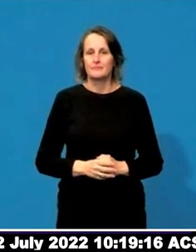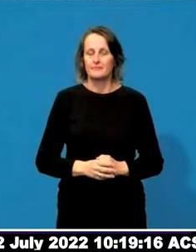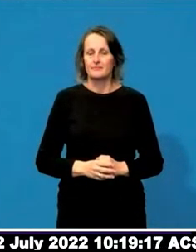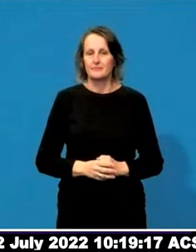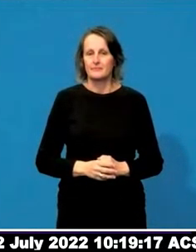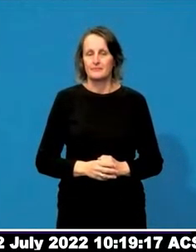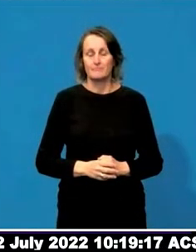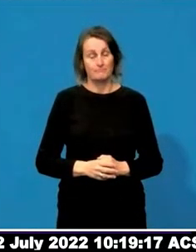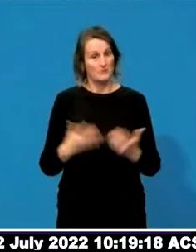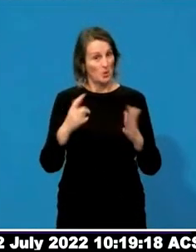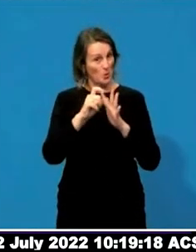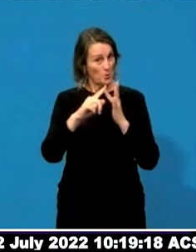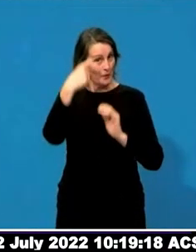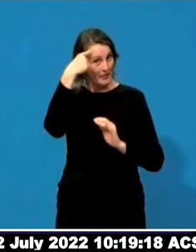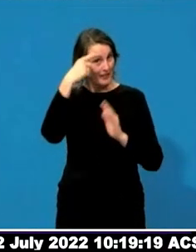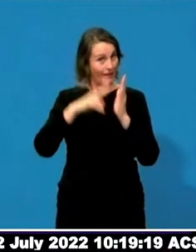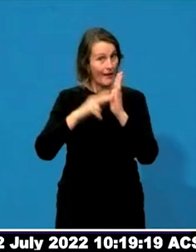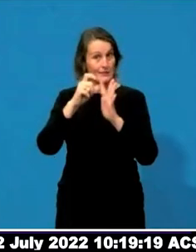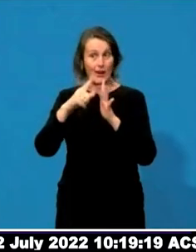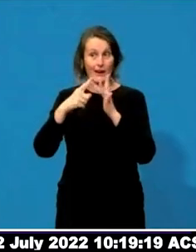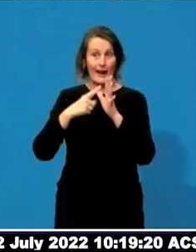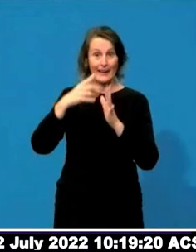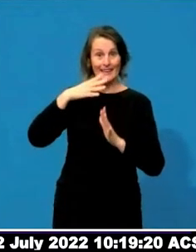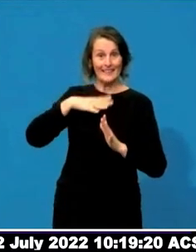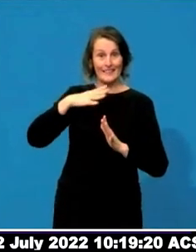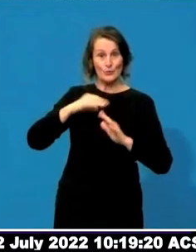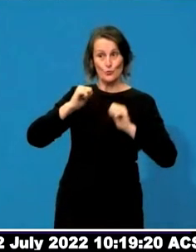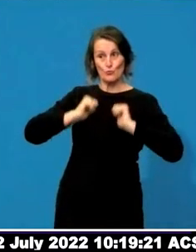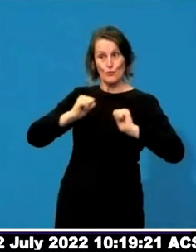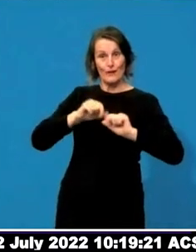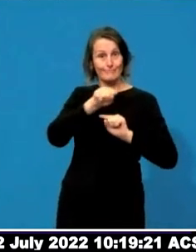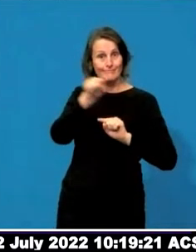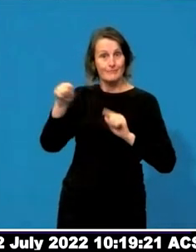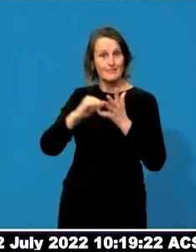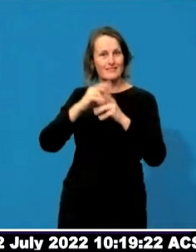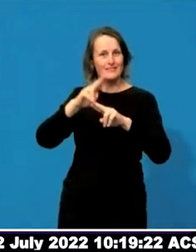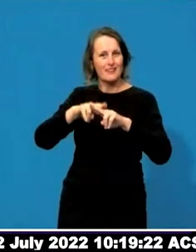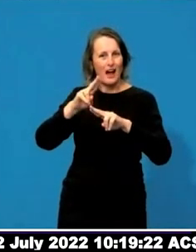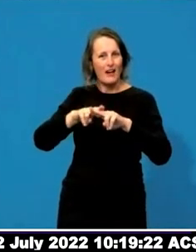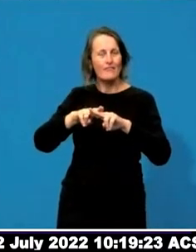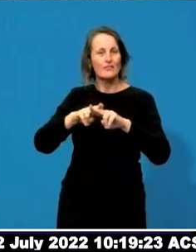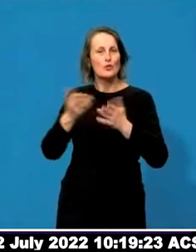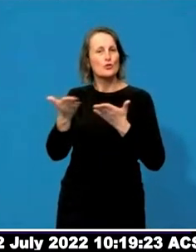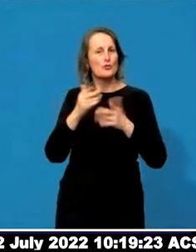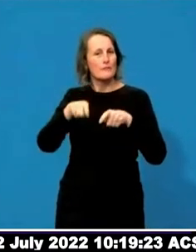Do you think the NDIA needs to train service providers on how to be culturally understanding?